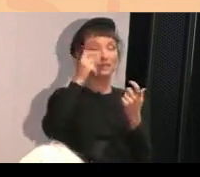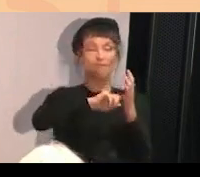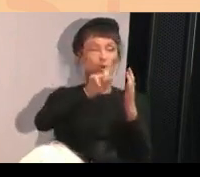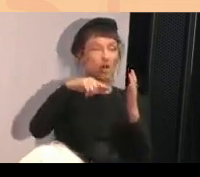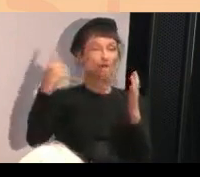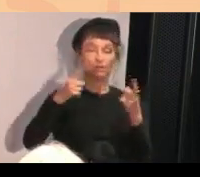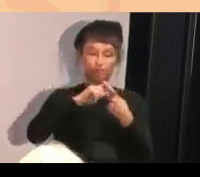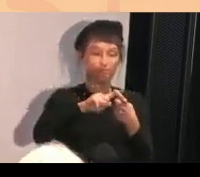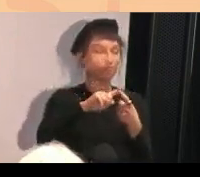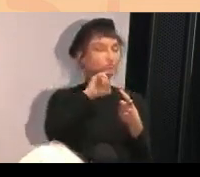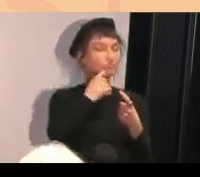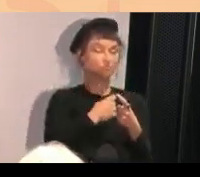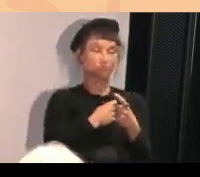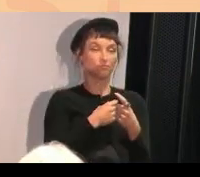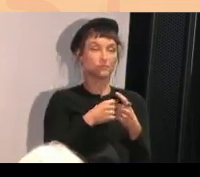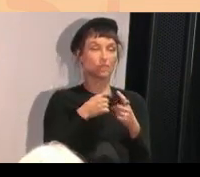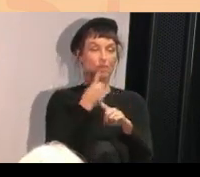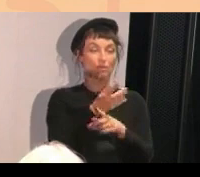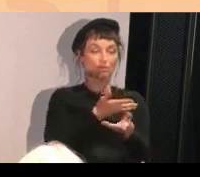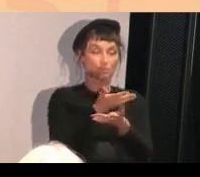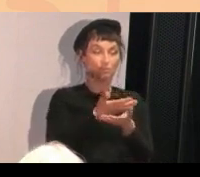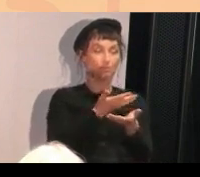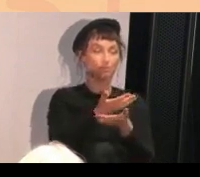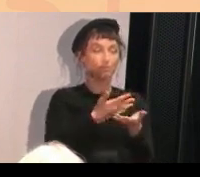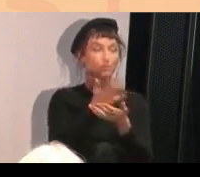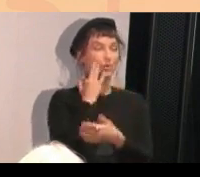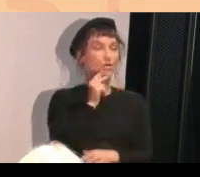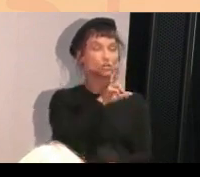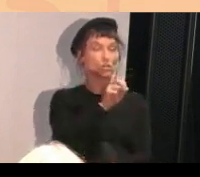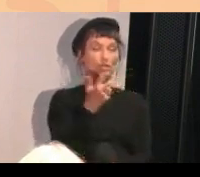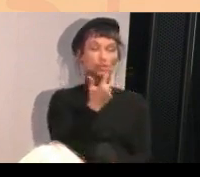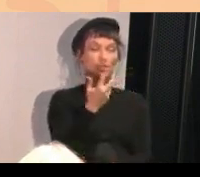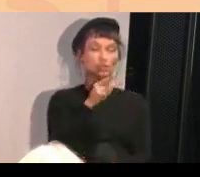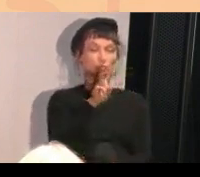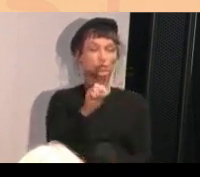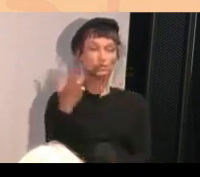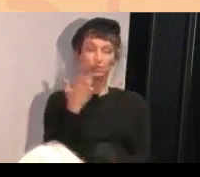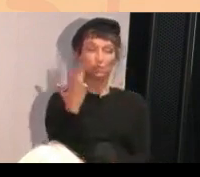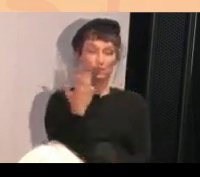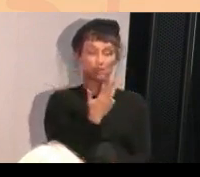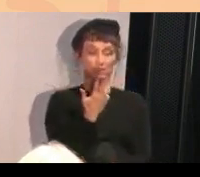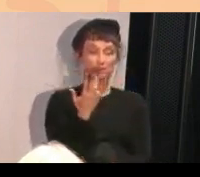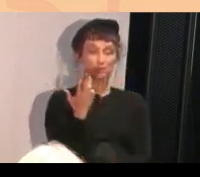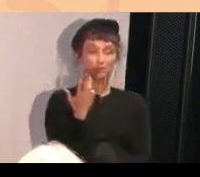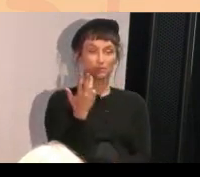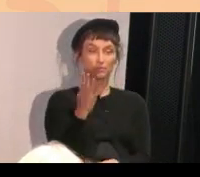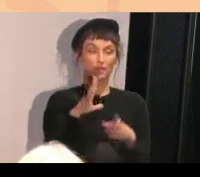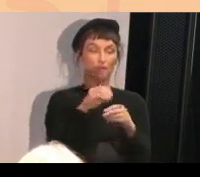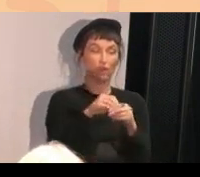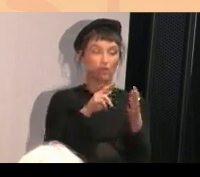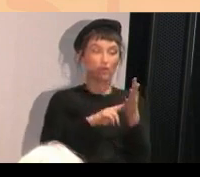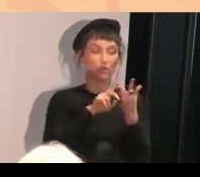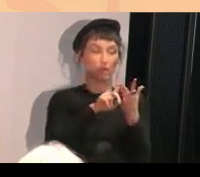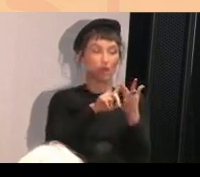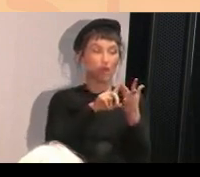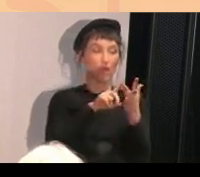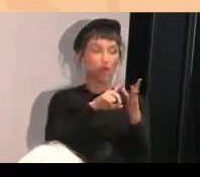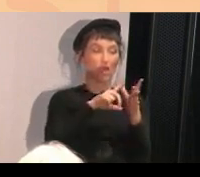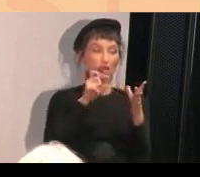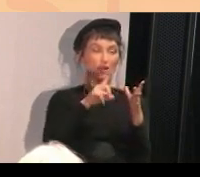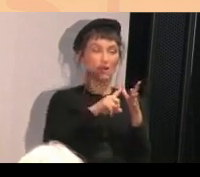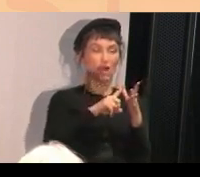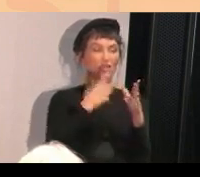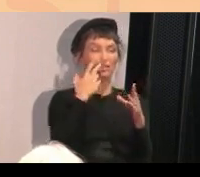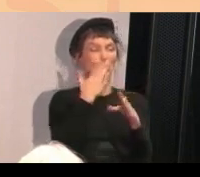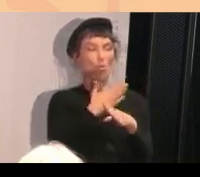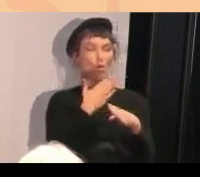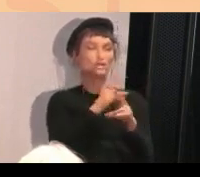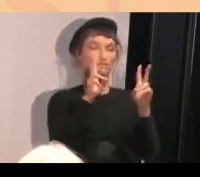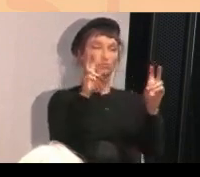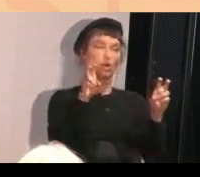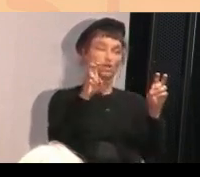and while the consultation in 2018 and 2019 used NIACA as a working title a different name could